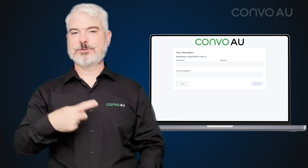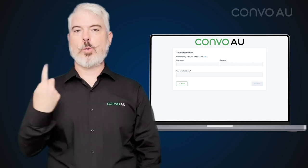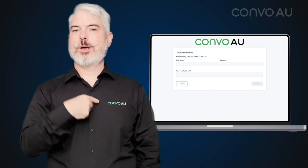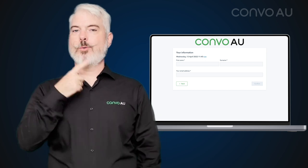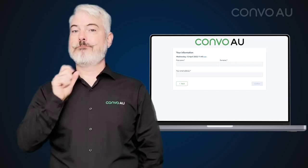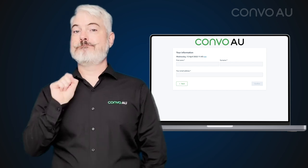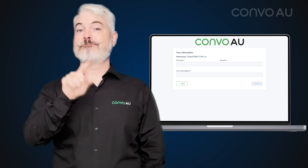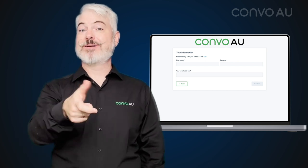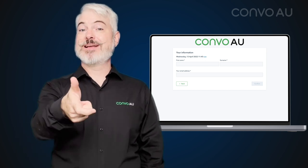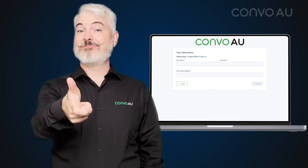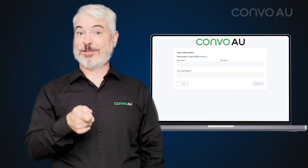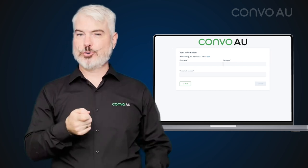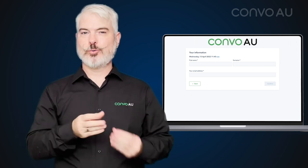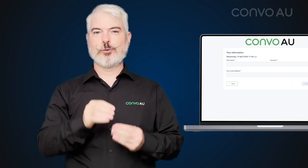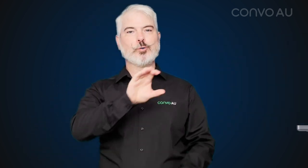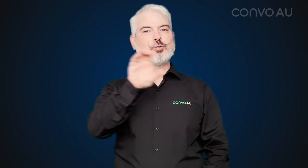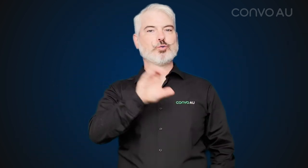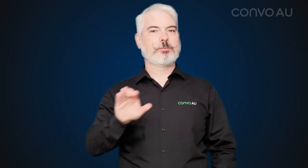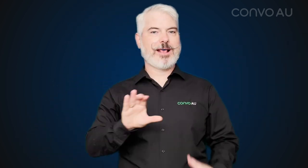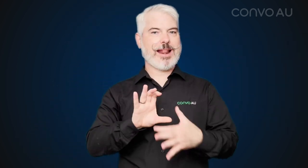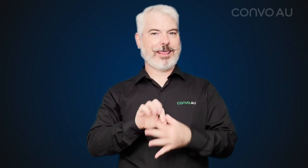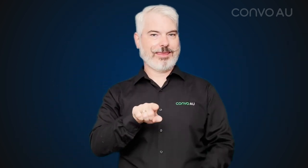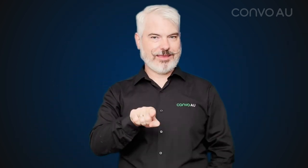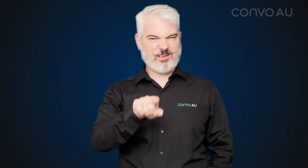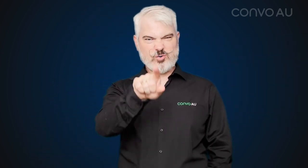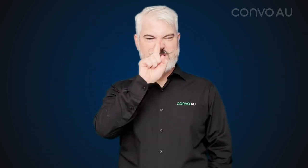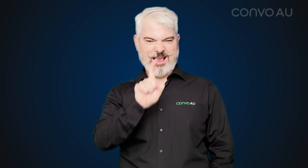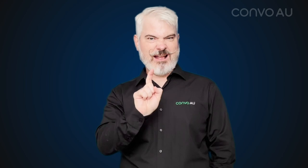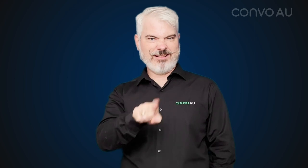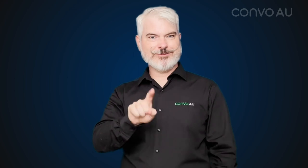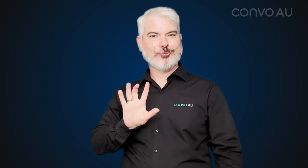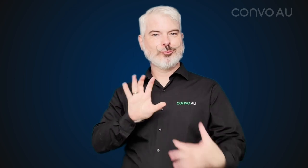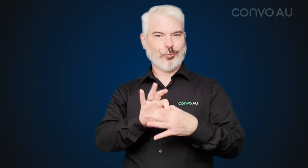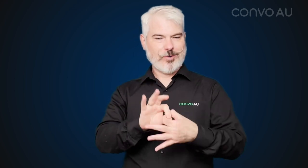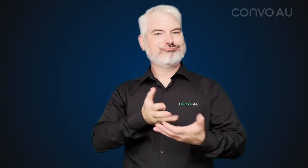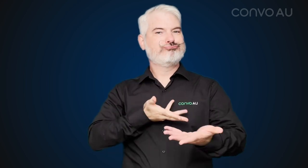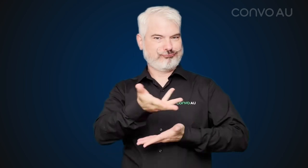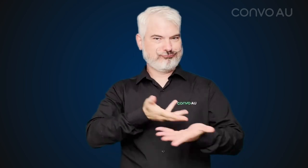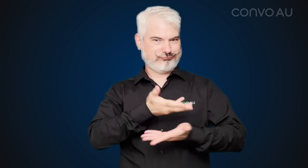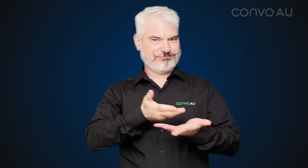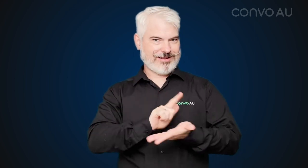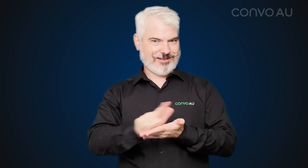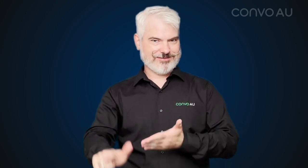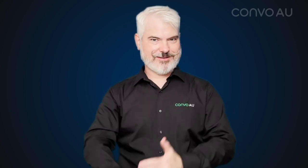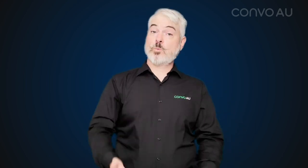We will send you an invitation with a Zoom link, easy as that!